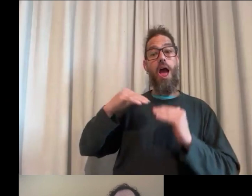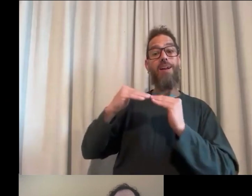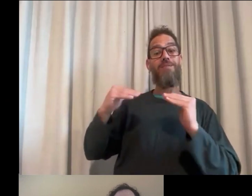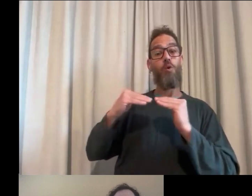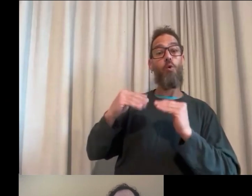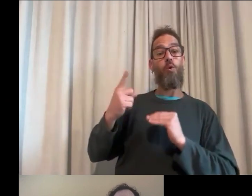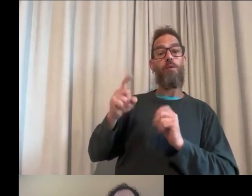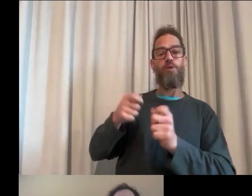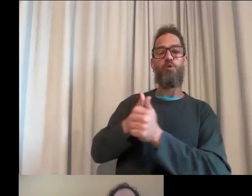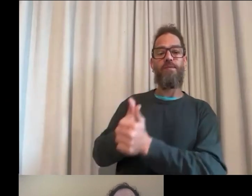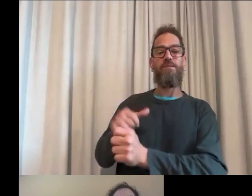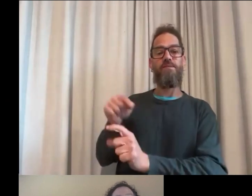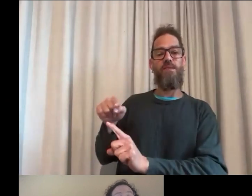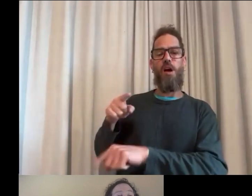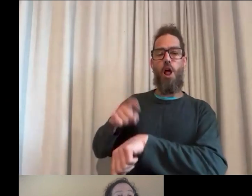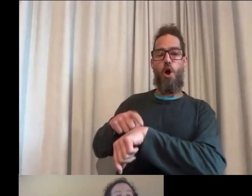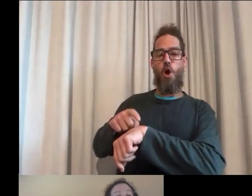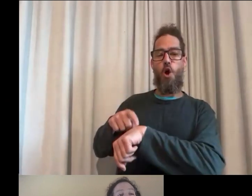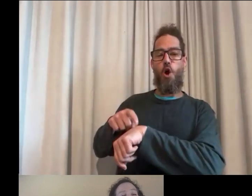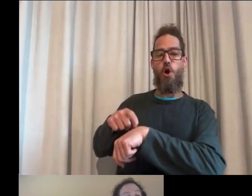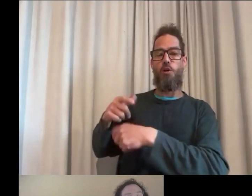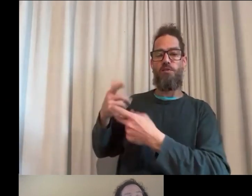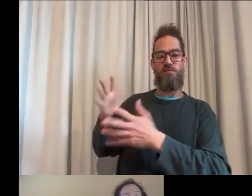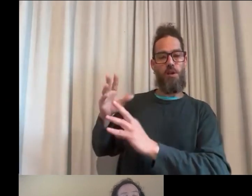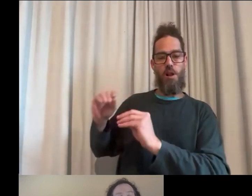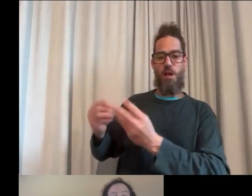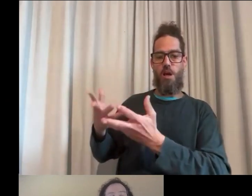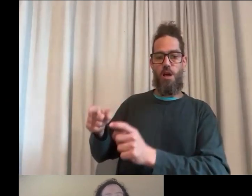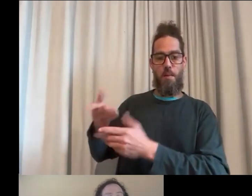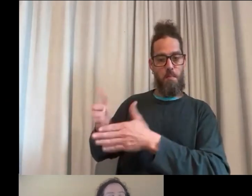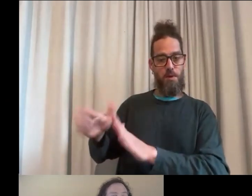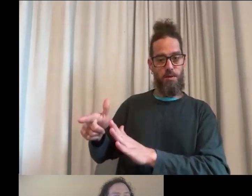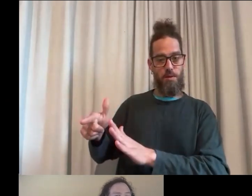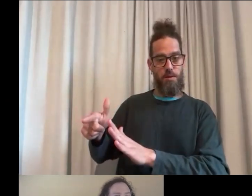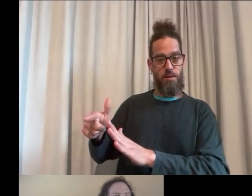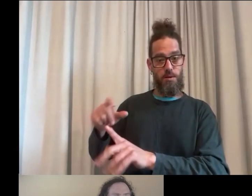you've fulfilled your obligations under Phase 1 regulations.